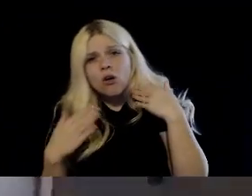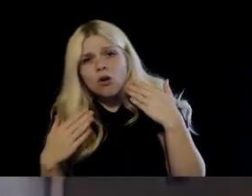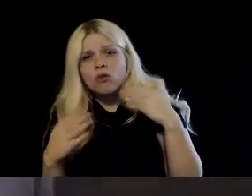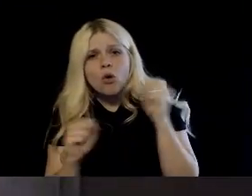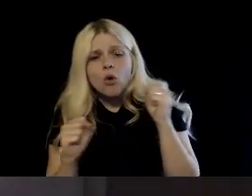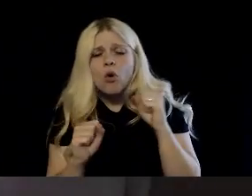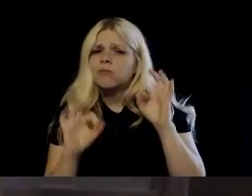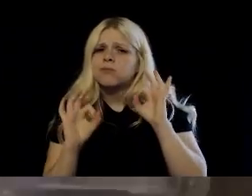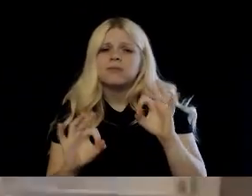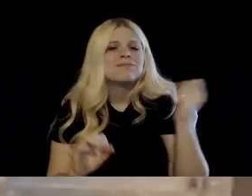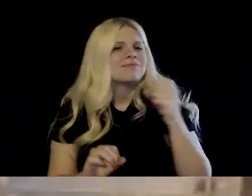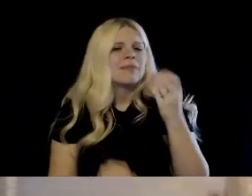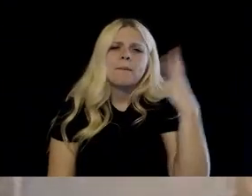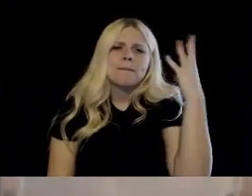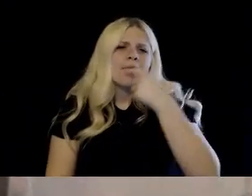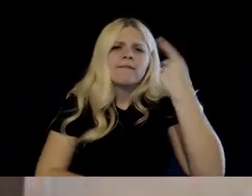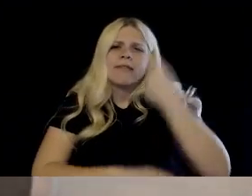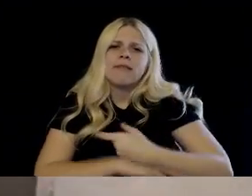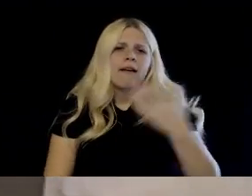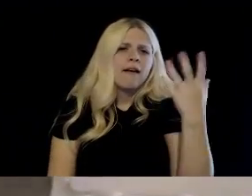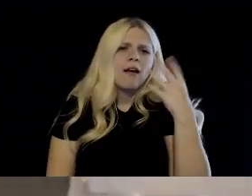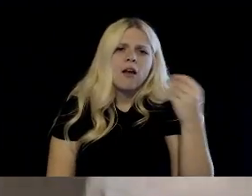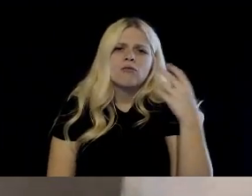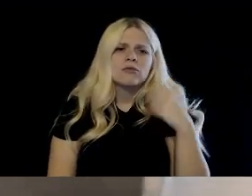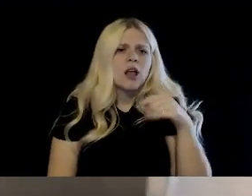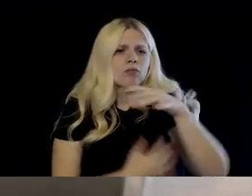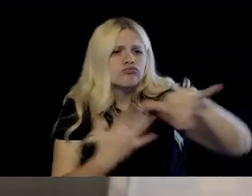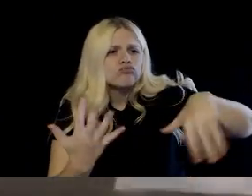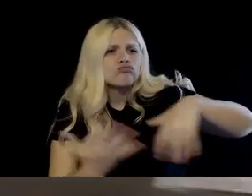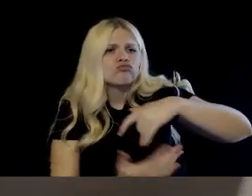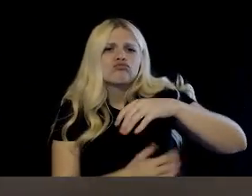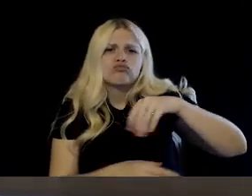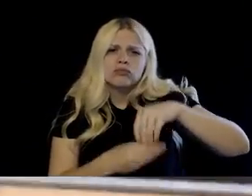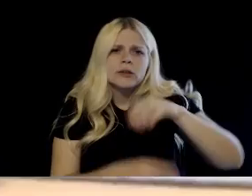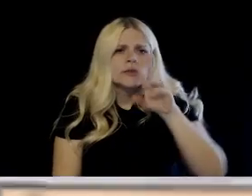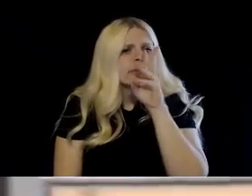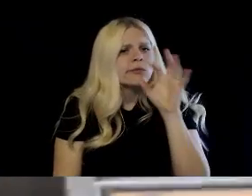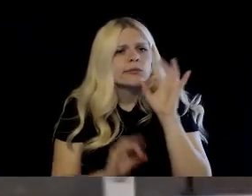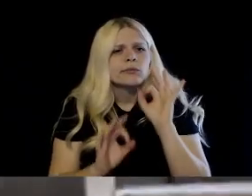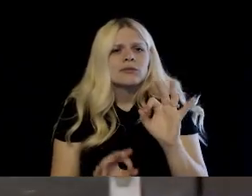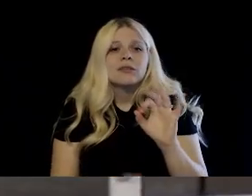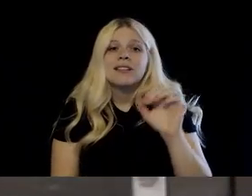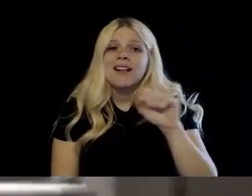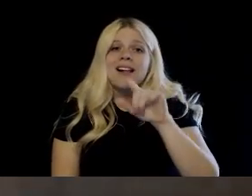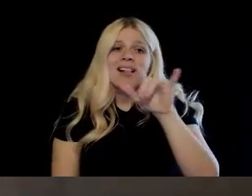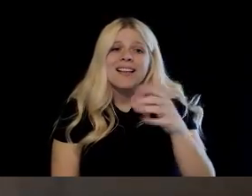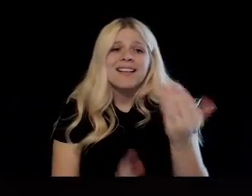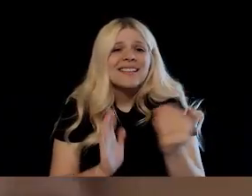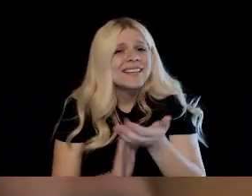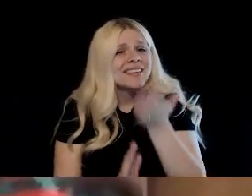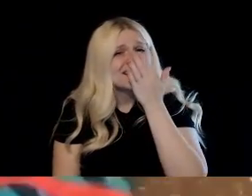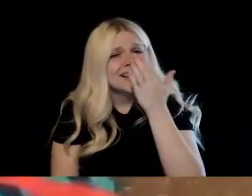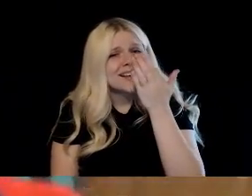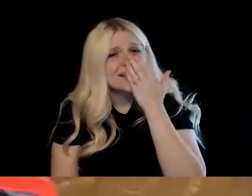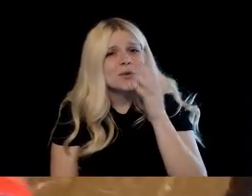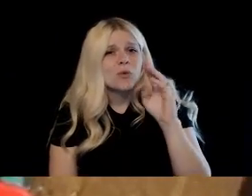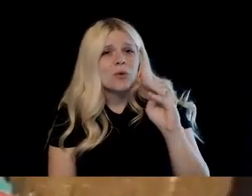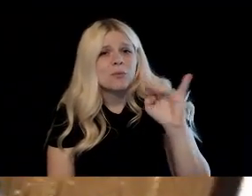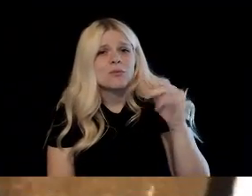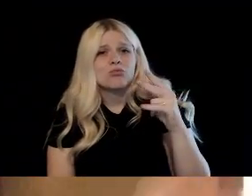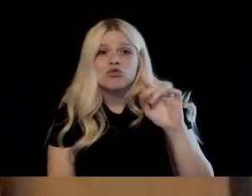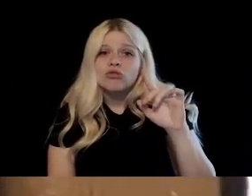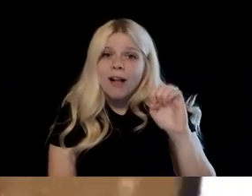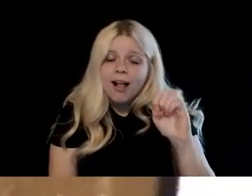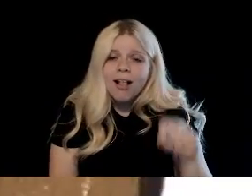and be working around water. Erica: Oh my goodness. Ali, thank you- Michelle, Joanne. I turn and show myself...